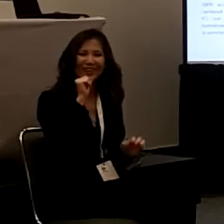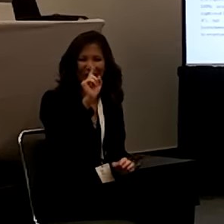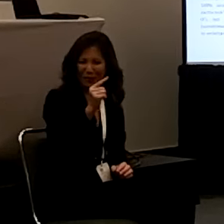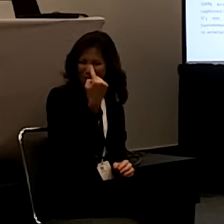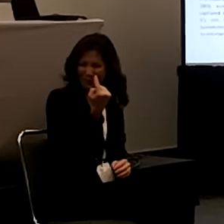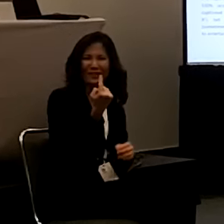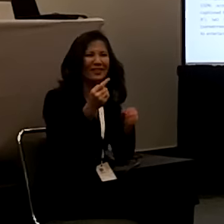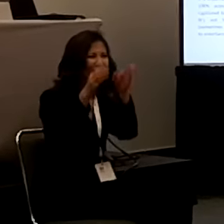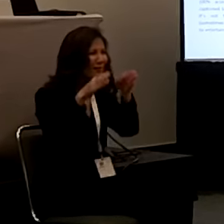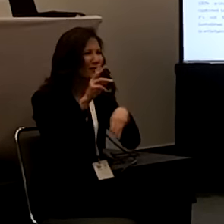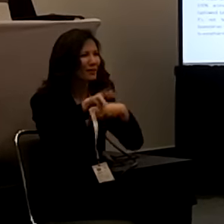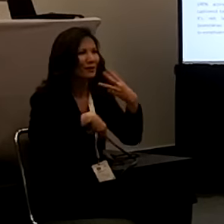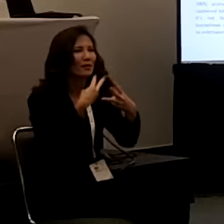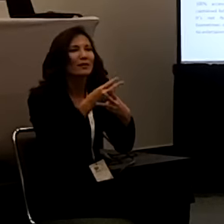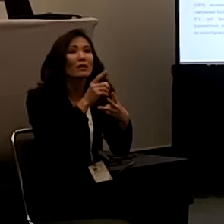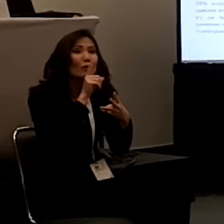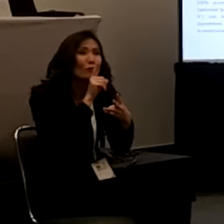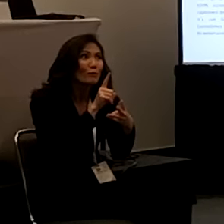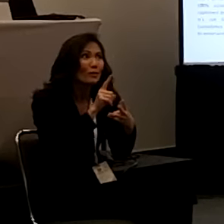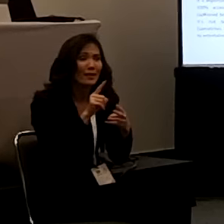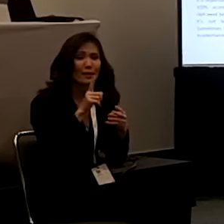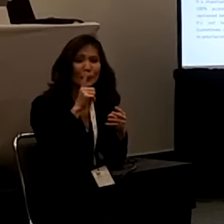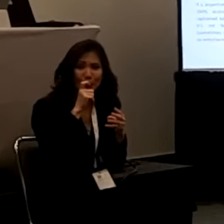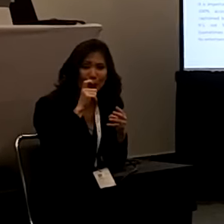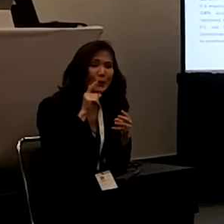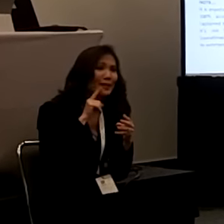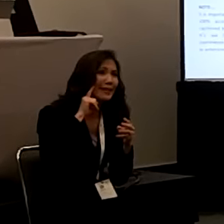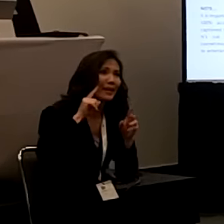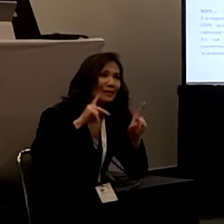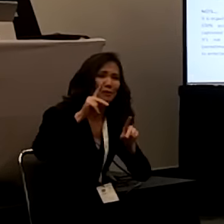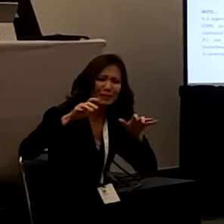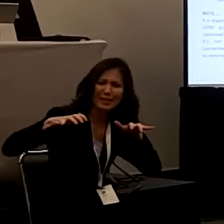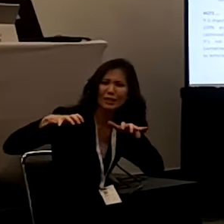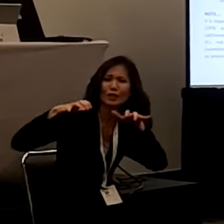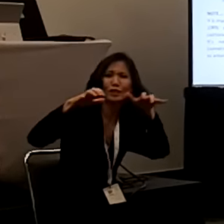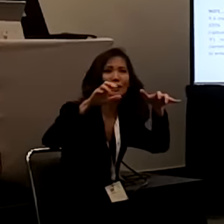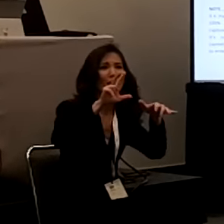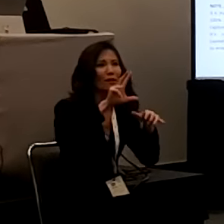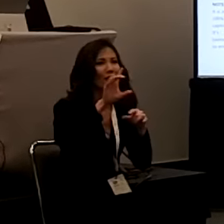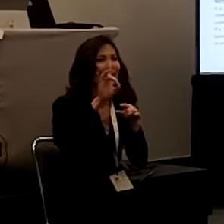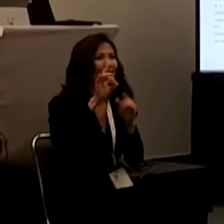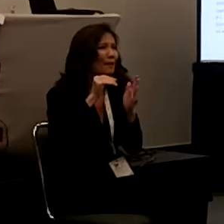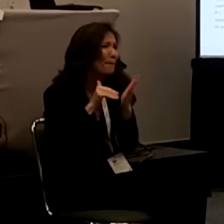and there are actually about 38, 48 million people that are deaf or hard of hearing, give or take.